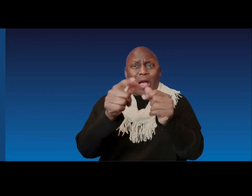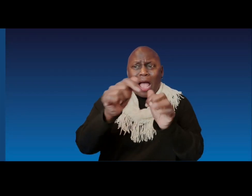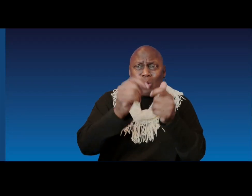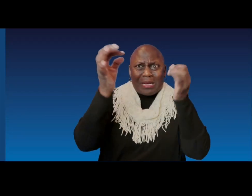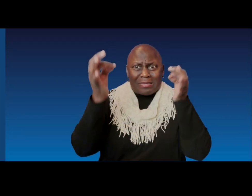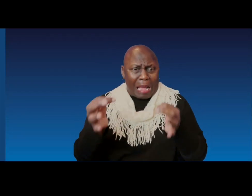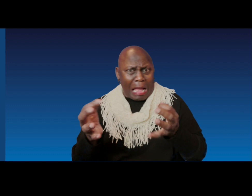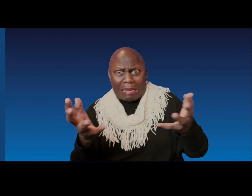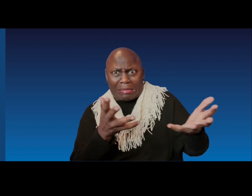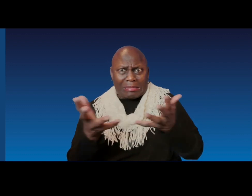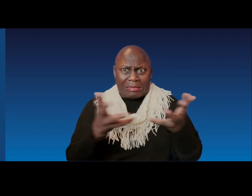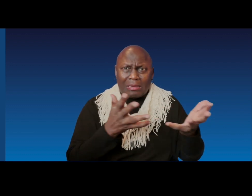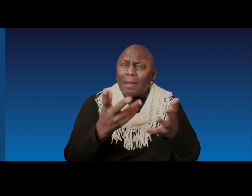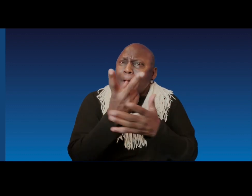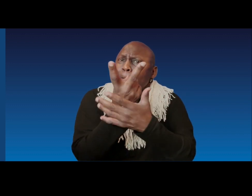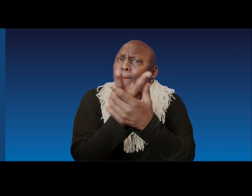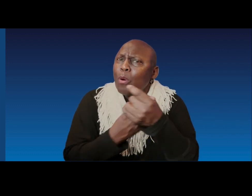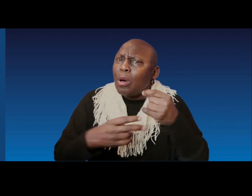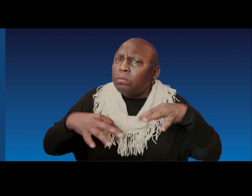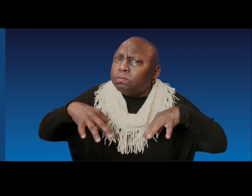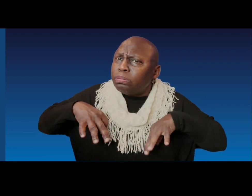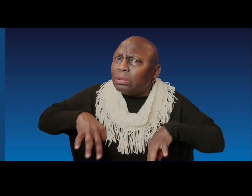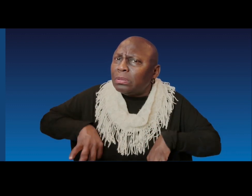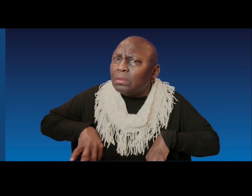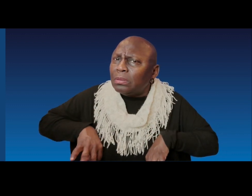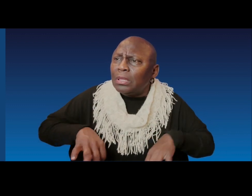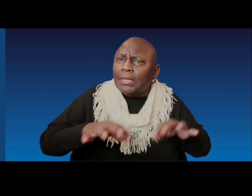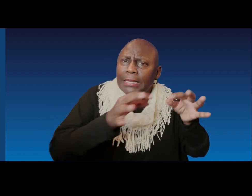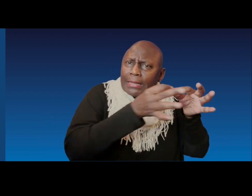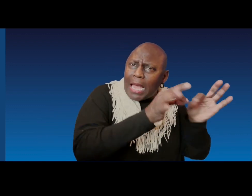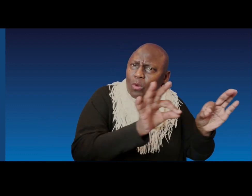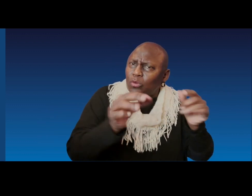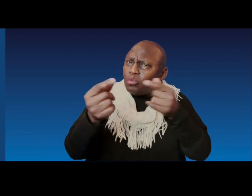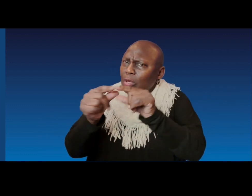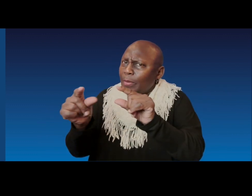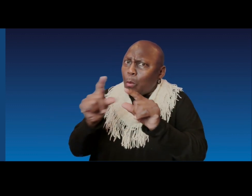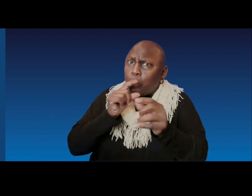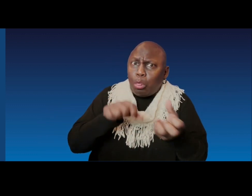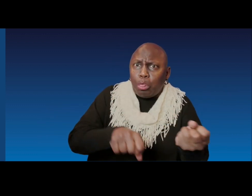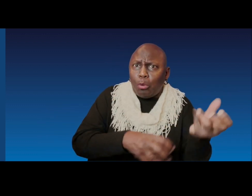Language and grammar. How do you decide which to use?